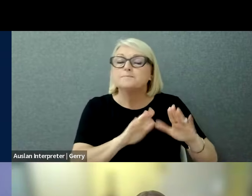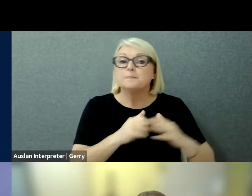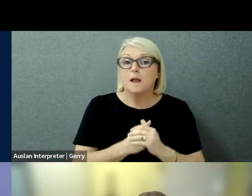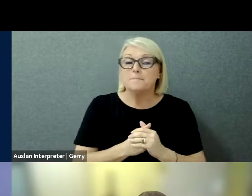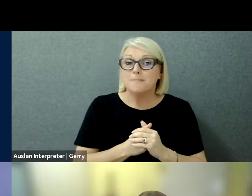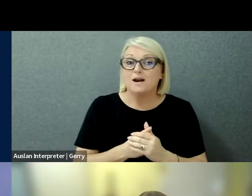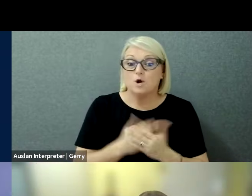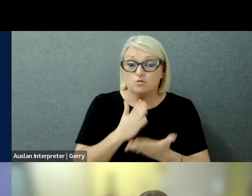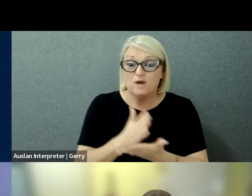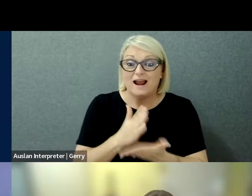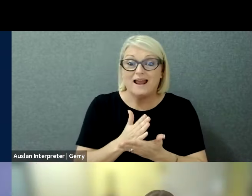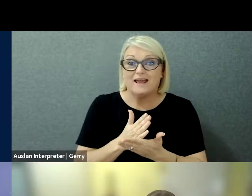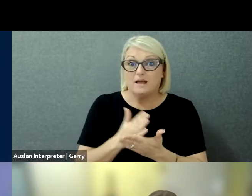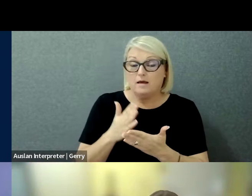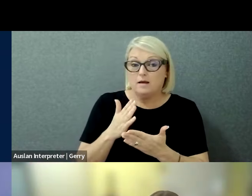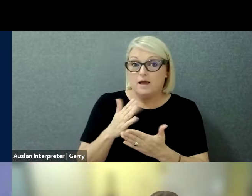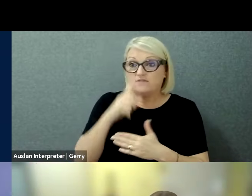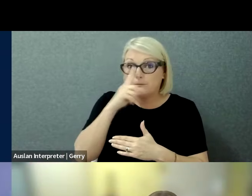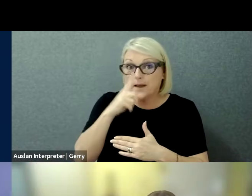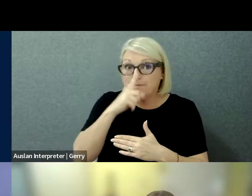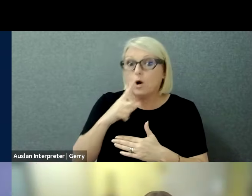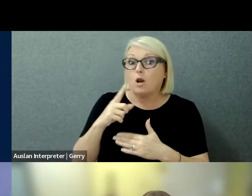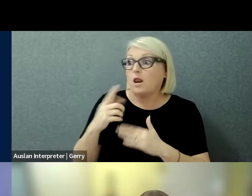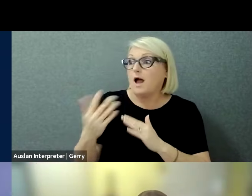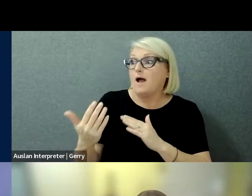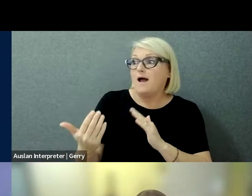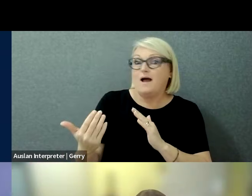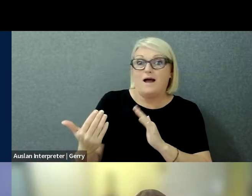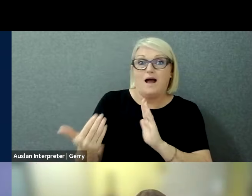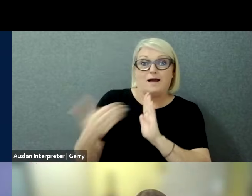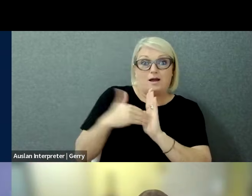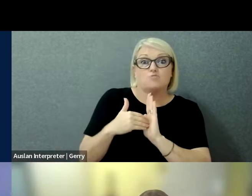now because they've come into my nonstigmatising universal service and I can respond to them and